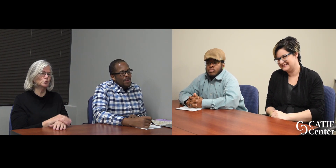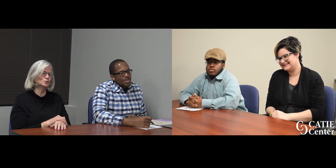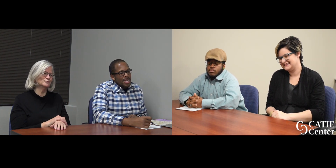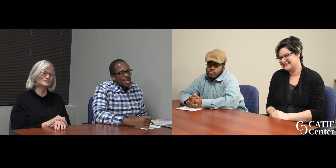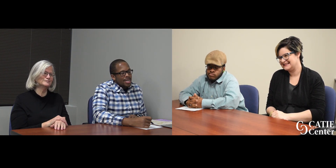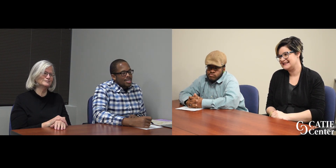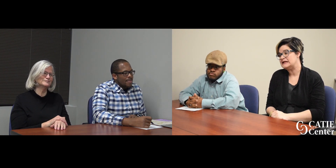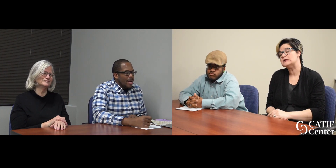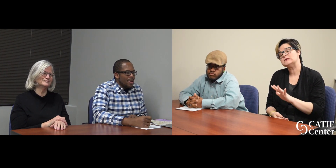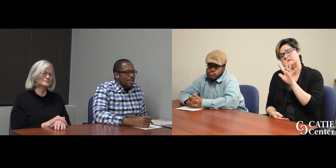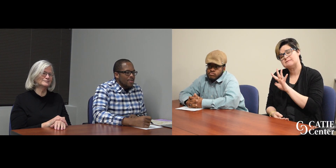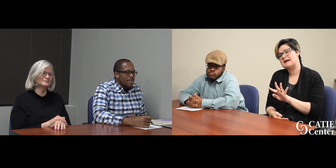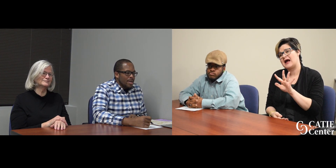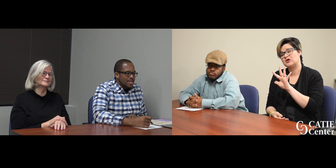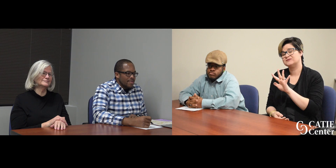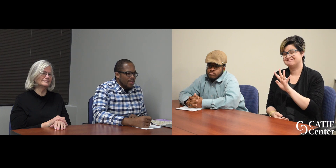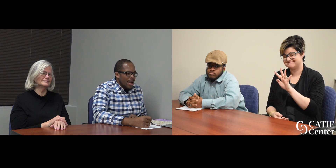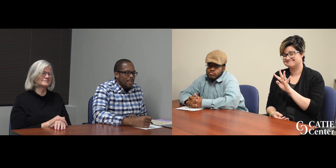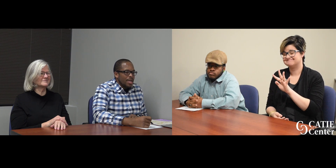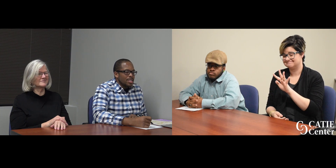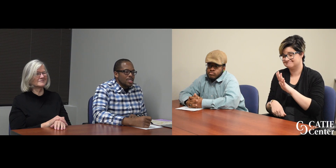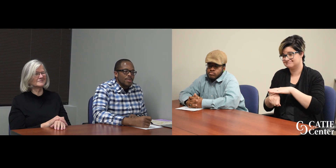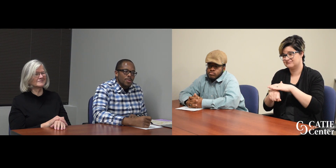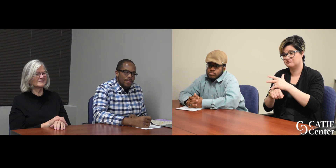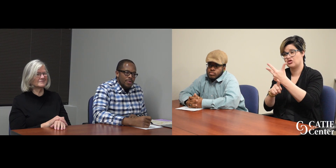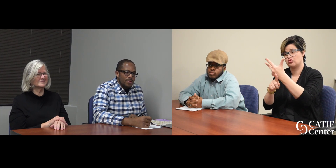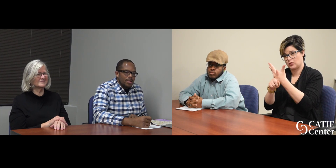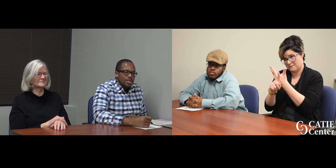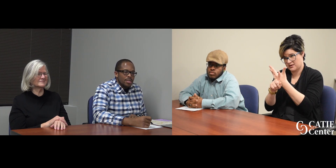It will take us about three months for your application to be reviewed,